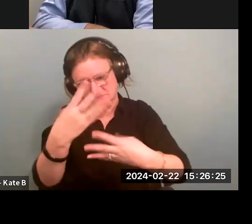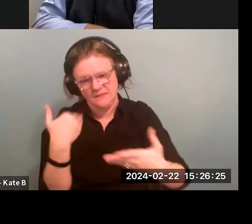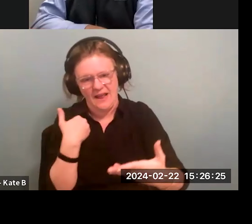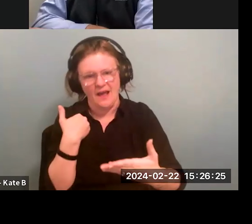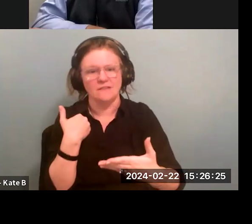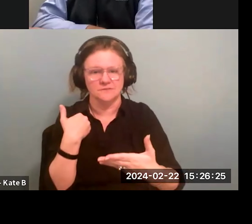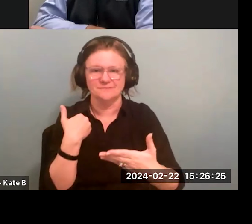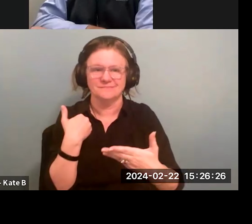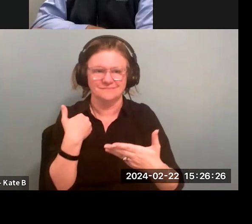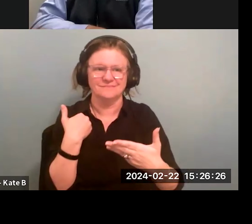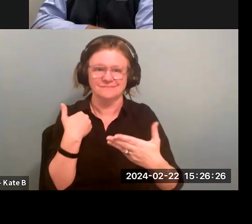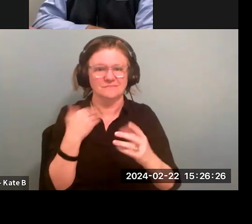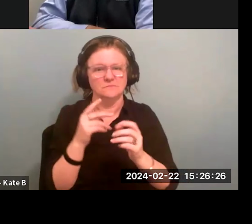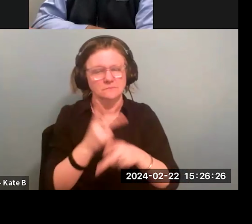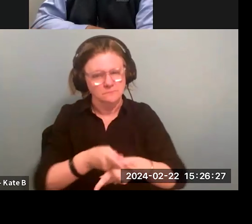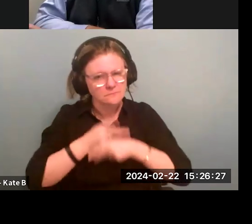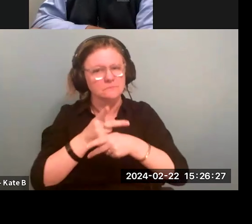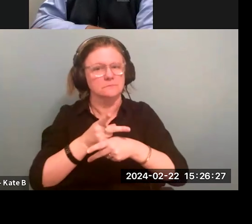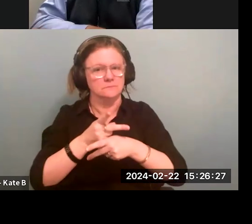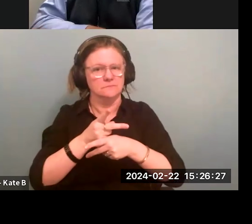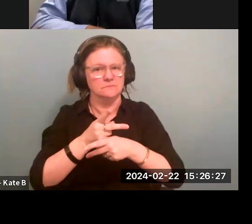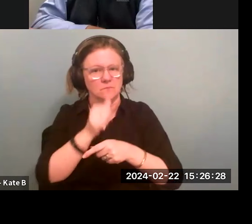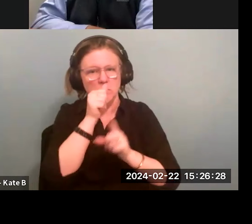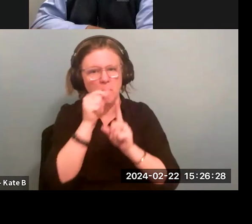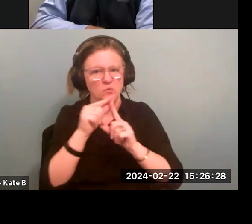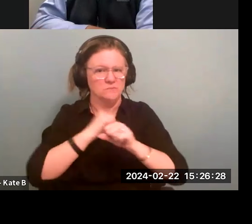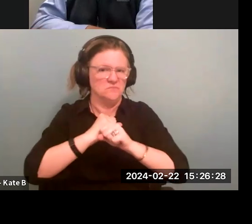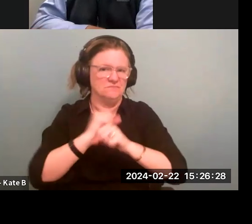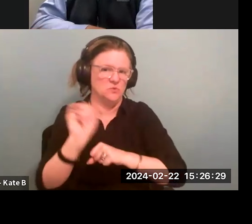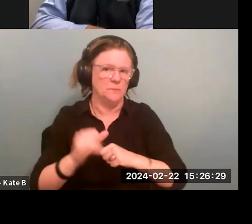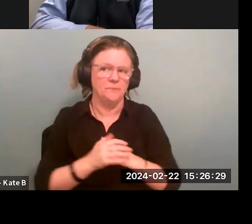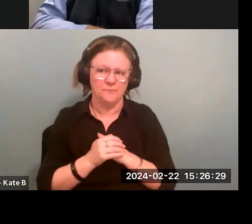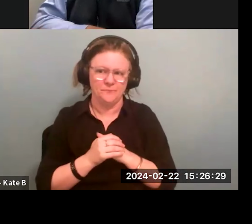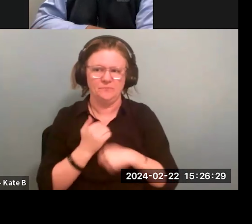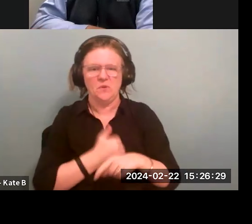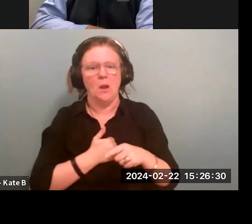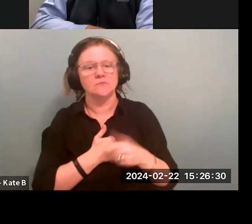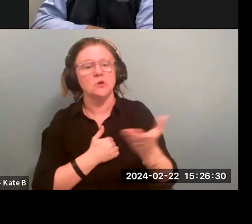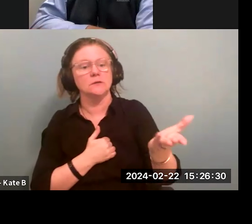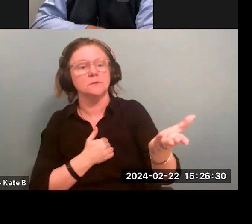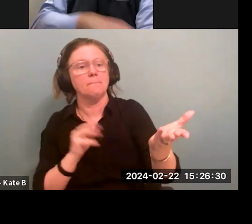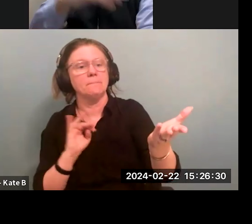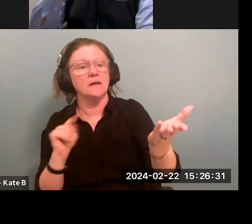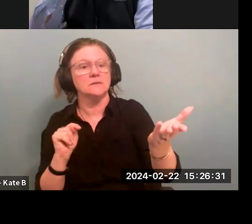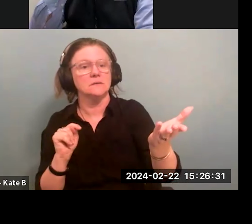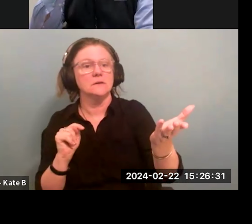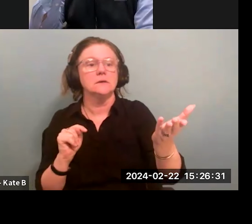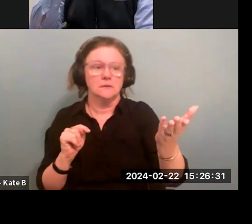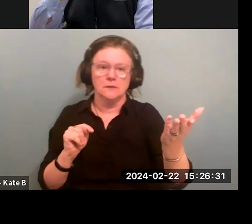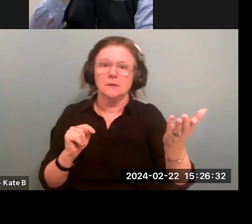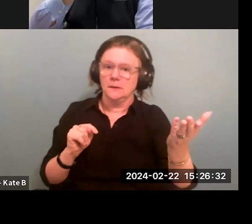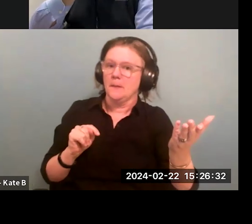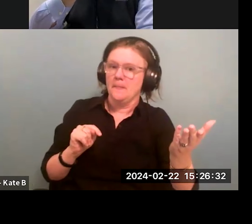So it's really important to make sure that your passwords are protected as well. Matt, I'm sorry. What were you going to say? I was just going to dovetail into that.